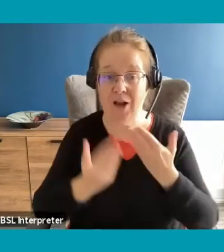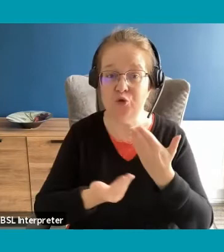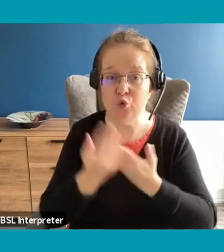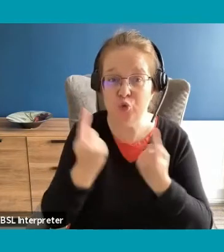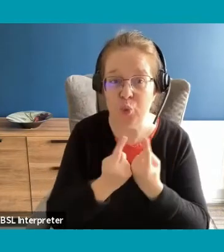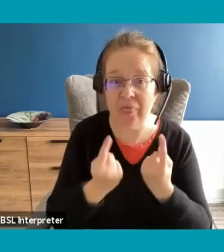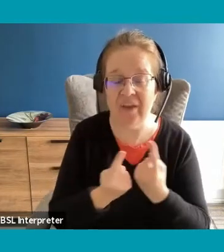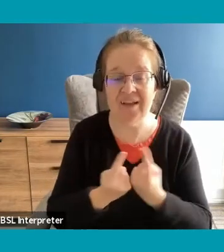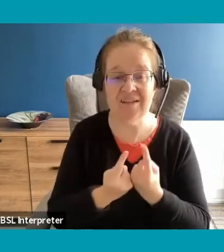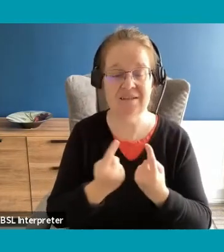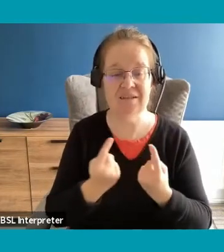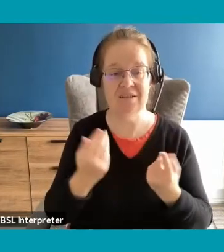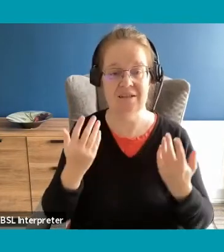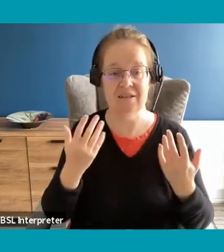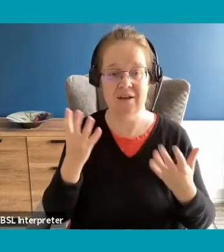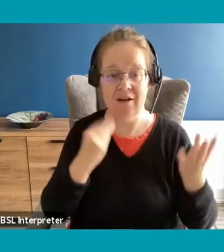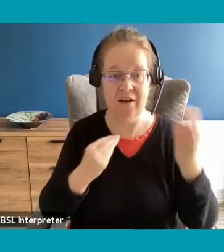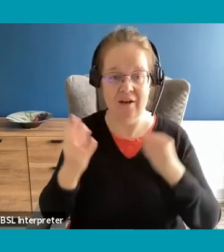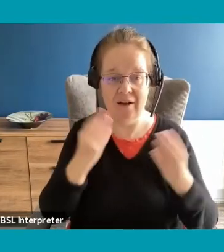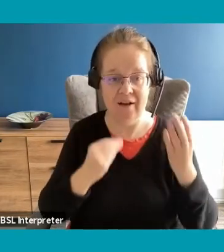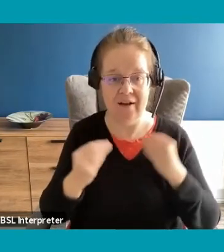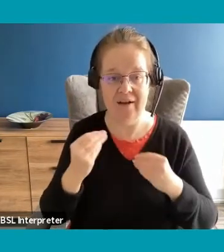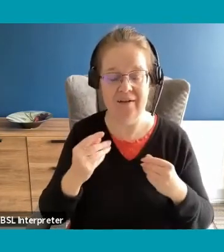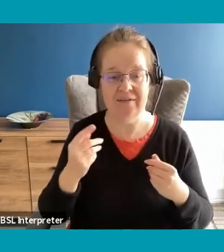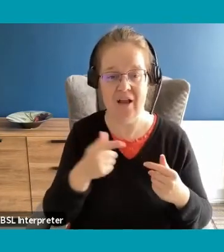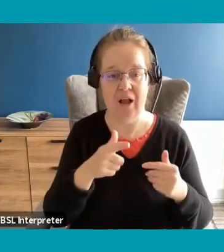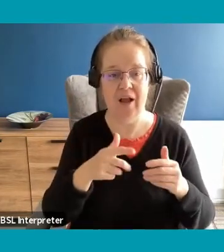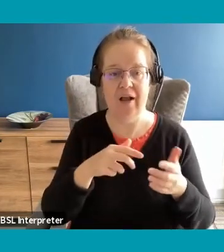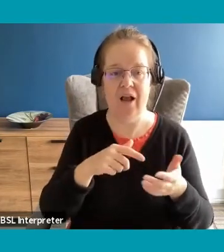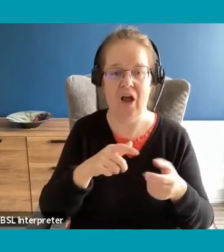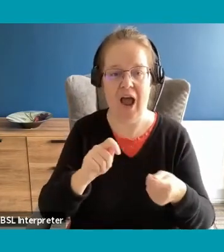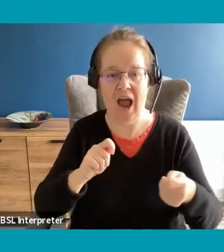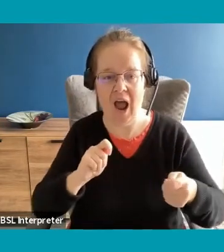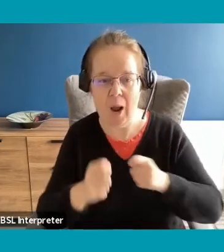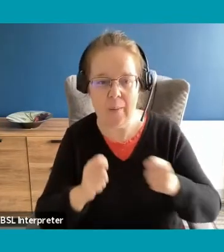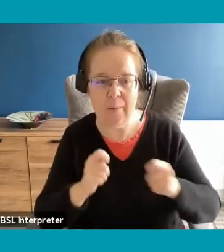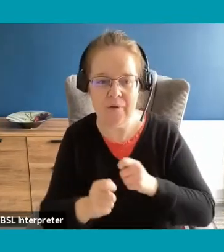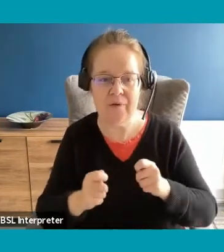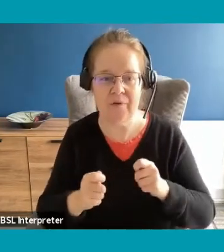or with regulations or with the actual meeting new people.